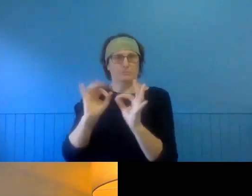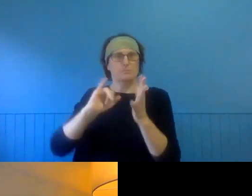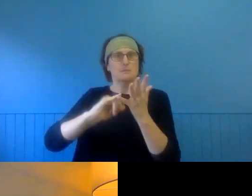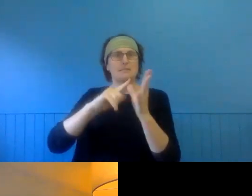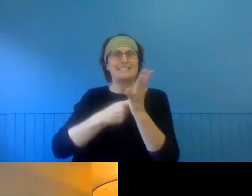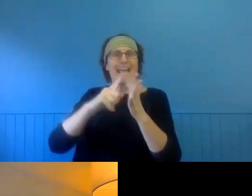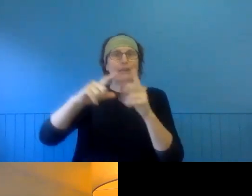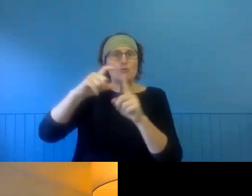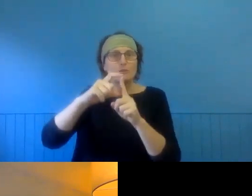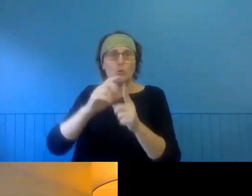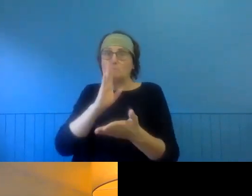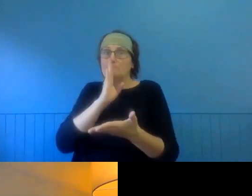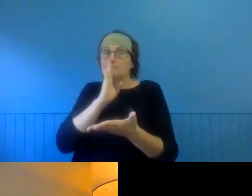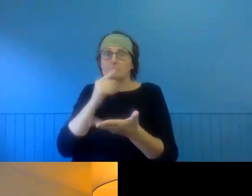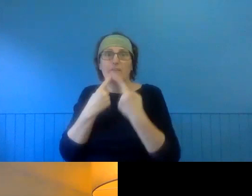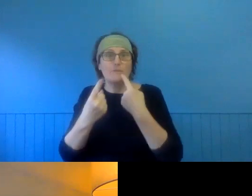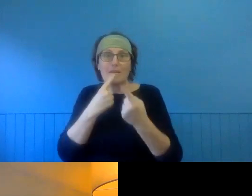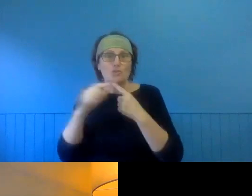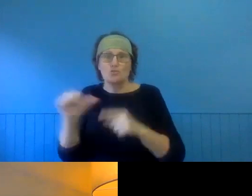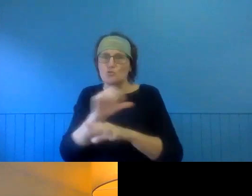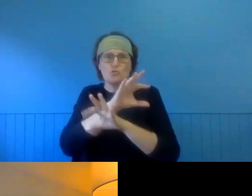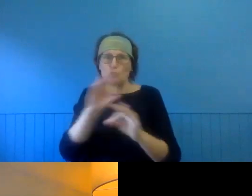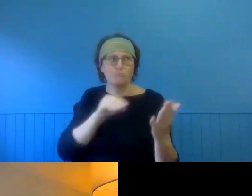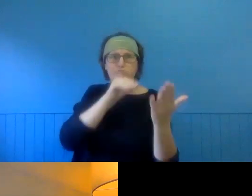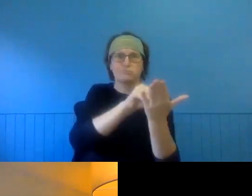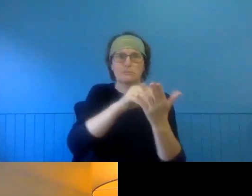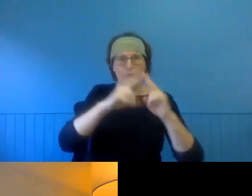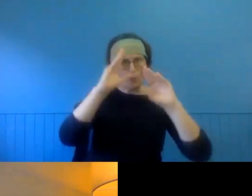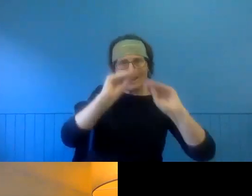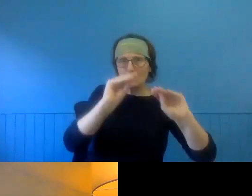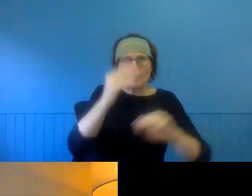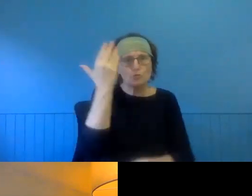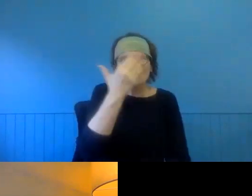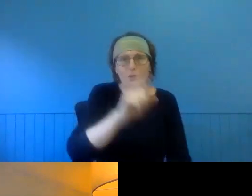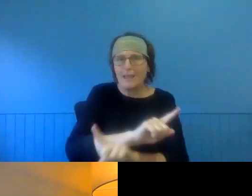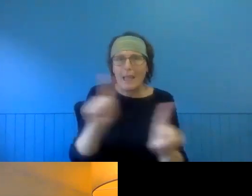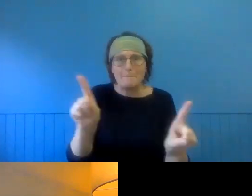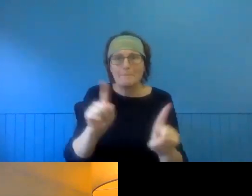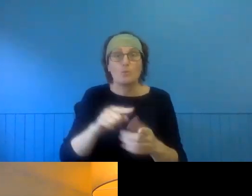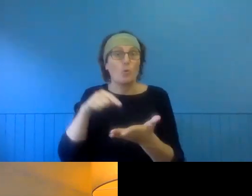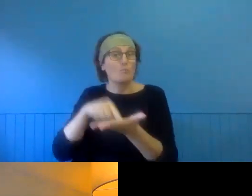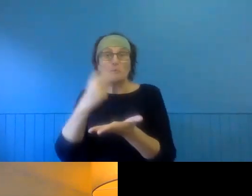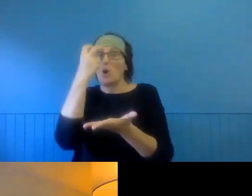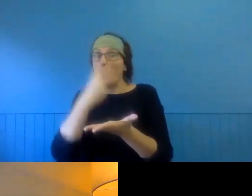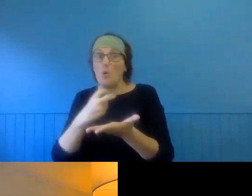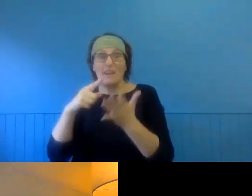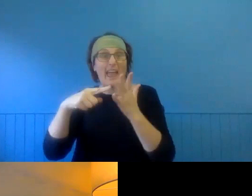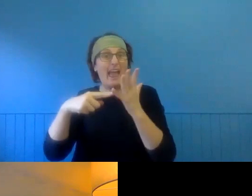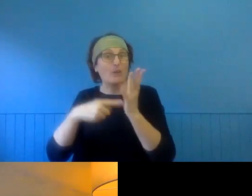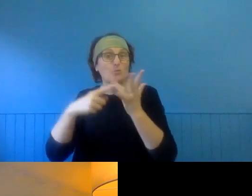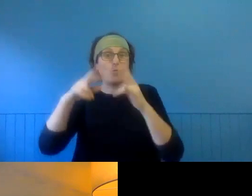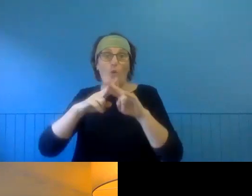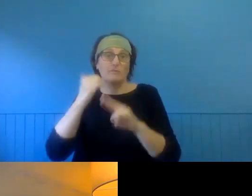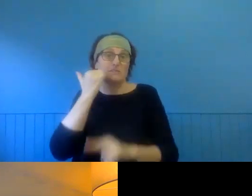education setting, and it might totally be out-of-date and the wrong